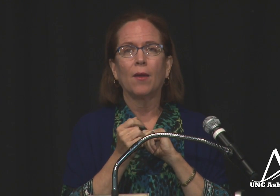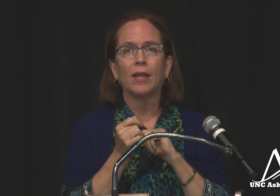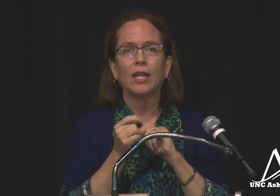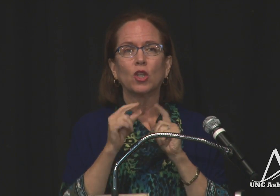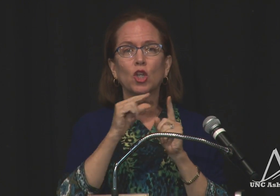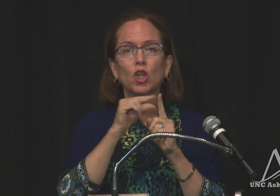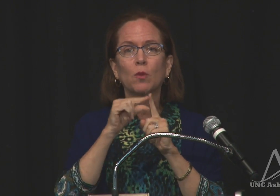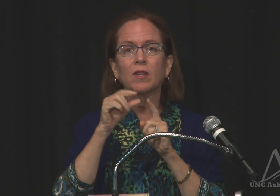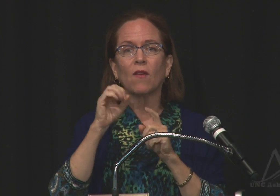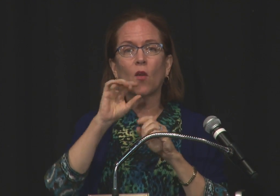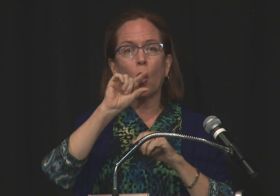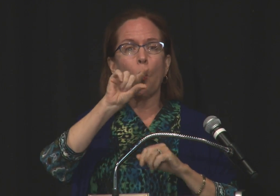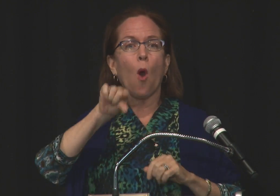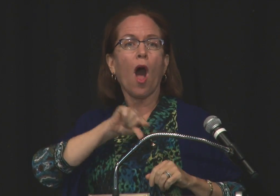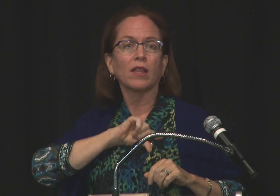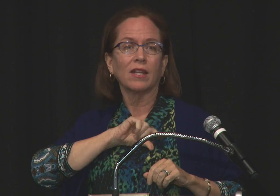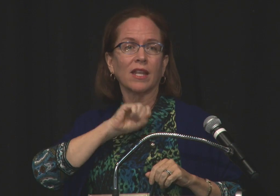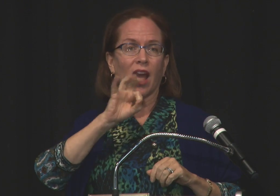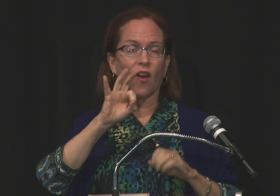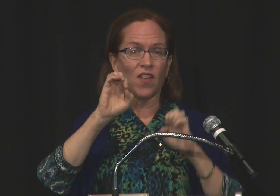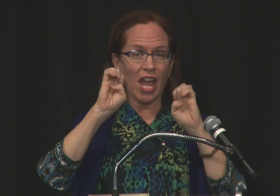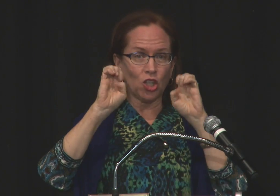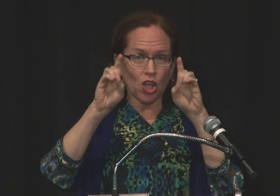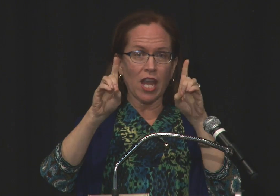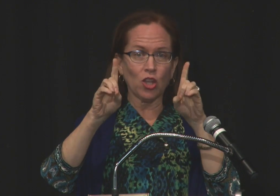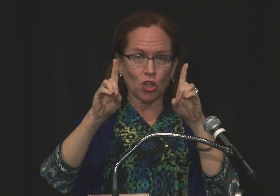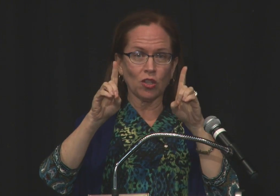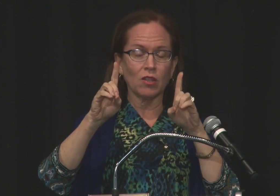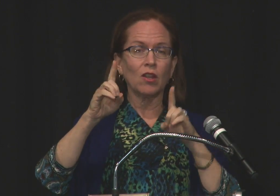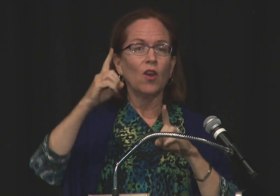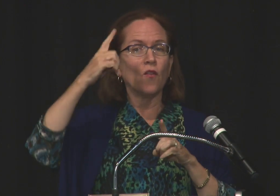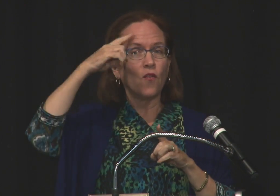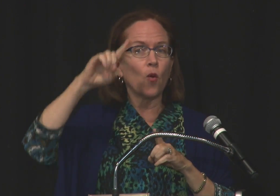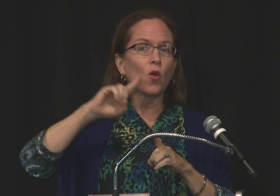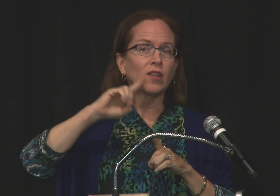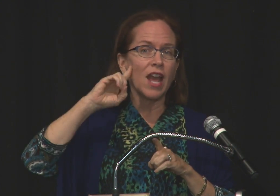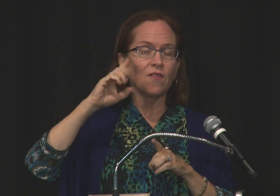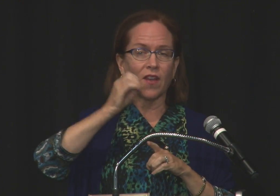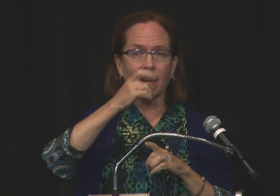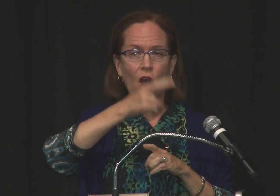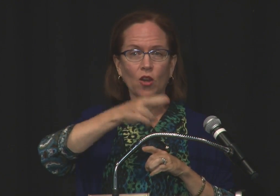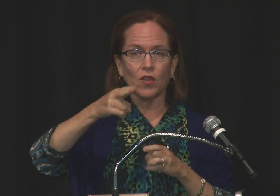In terms of quality of education for deaf and hard of hearing